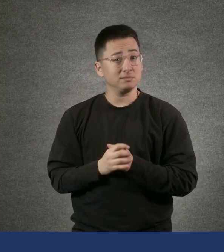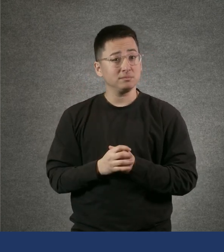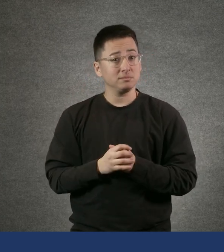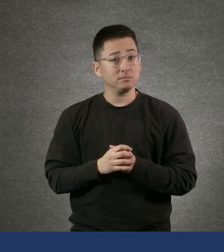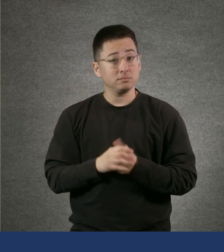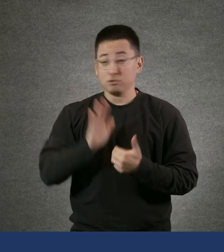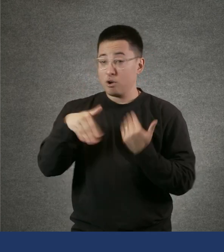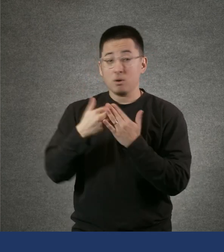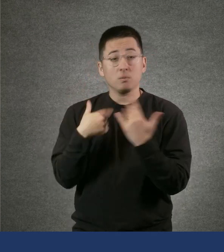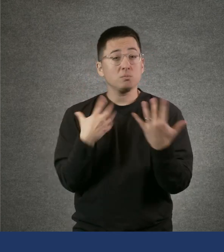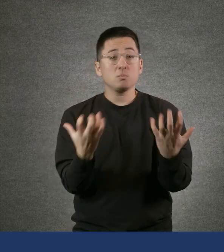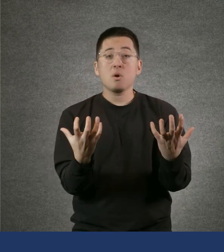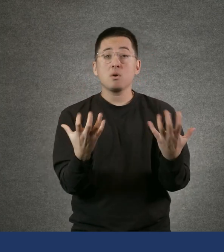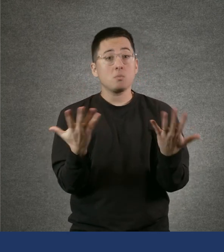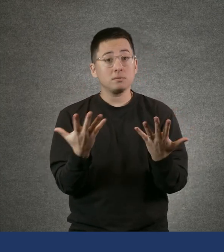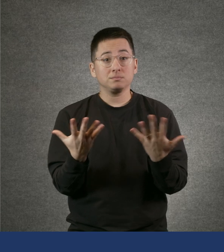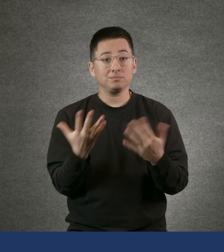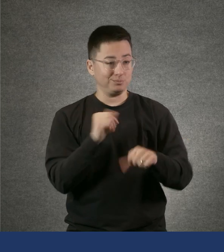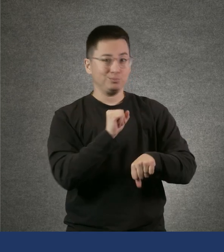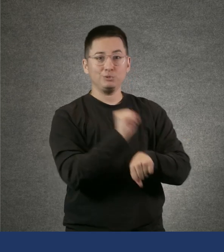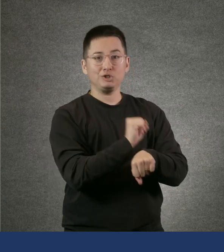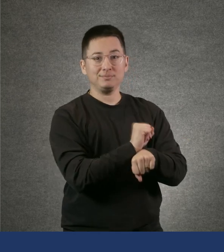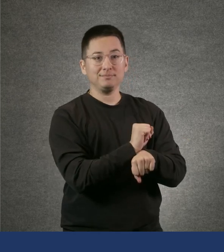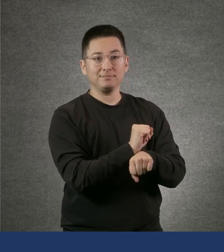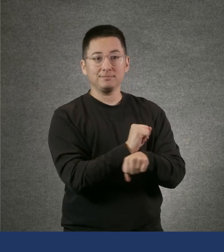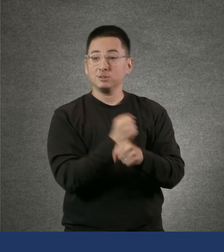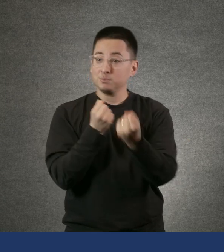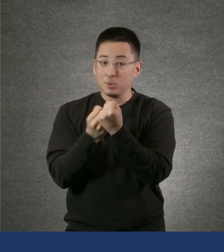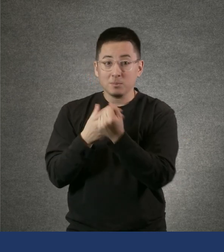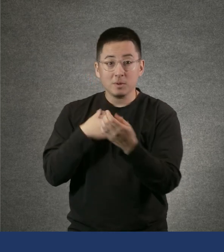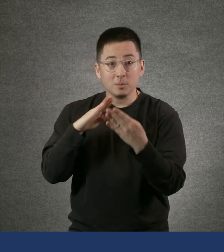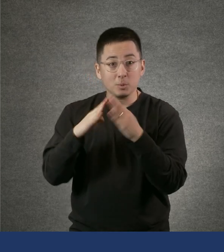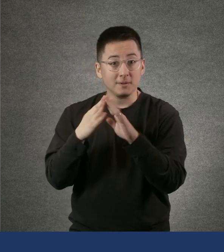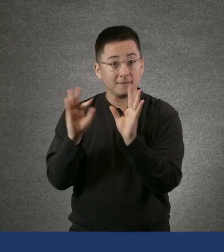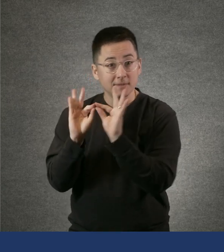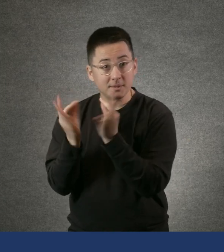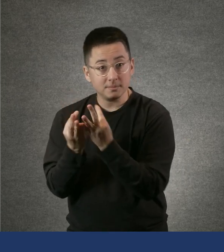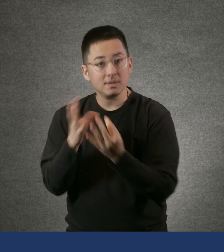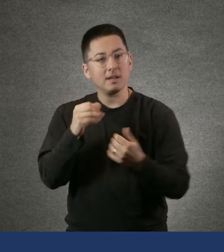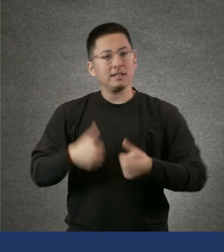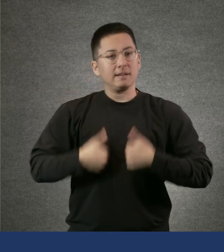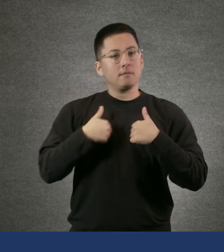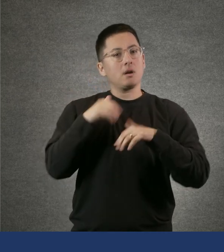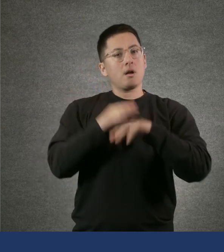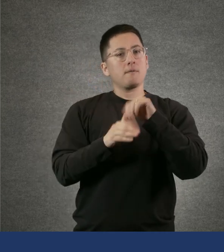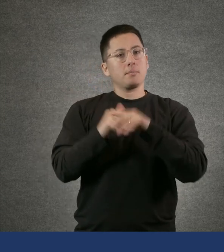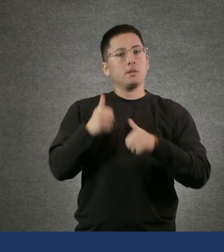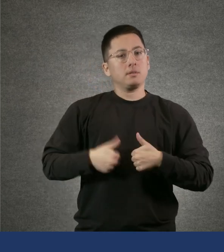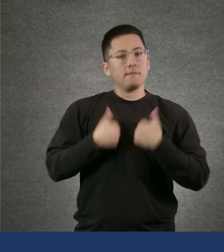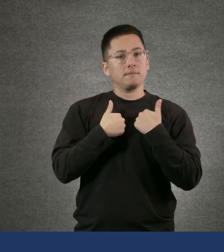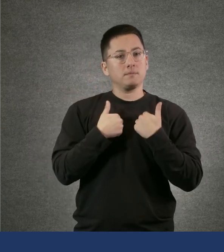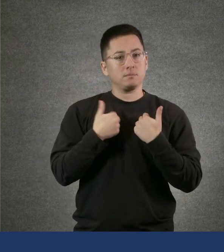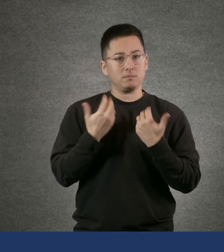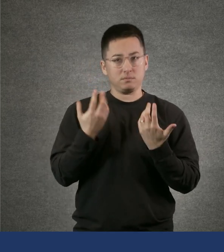And my family. All I want to do is work, support my community and family,